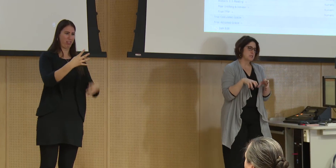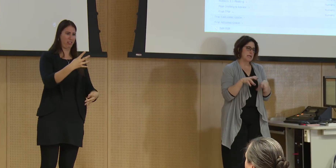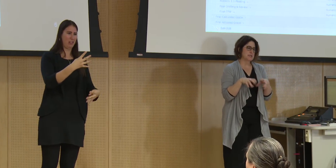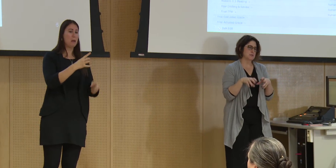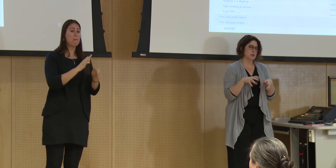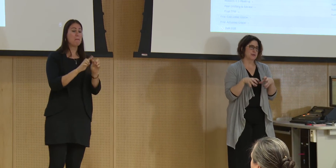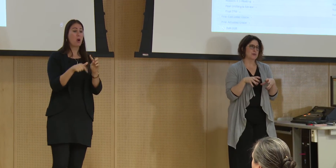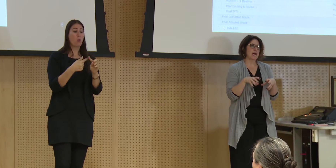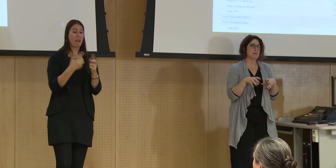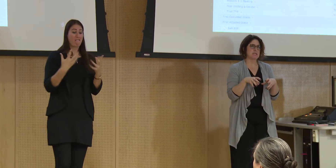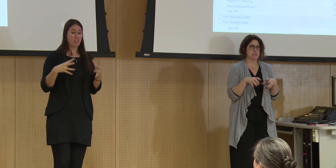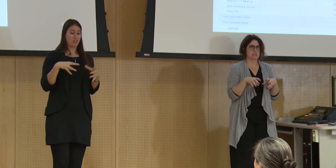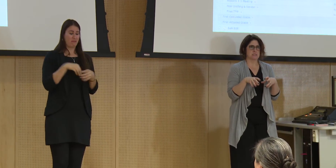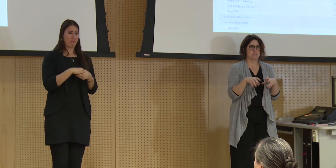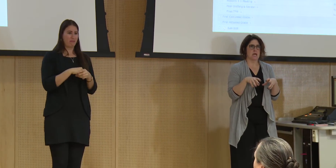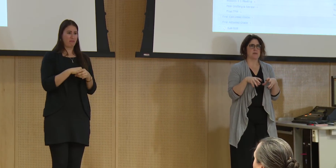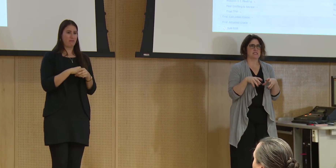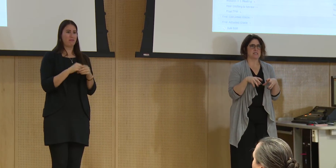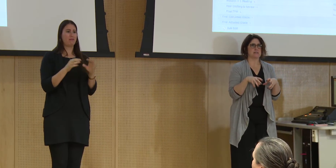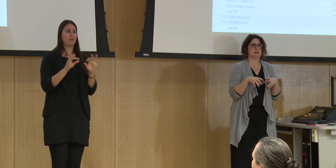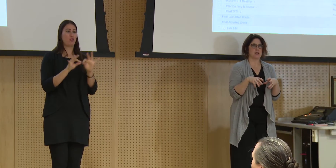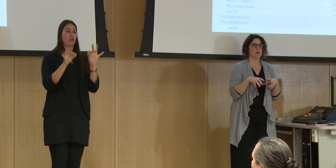this critical commentary-- commenting category,